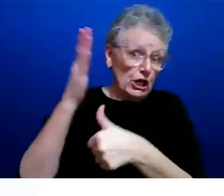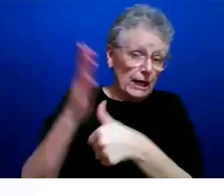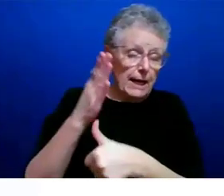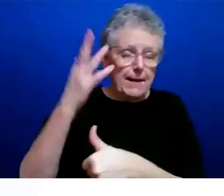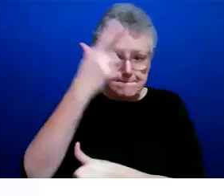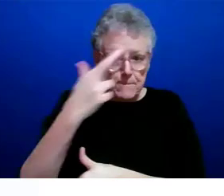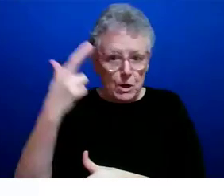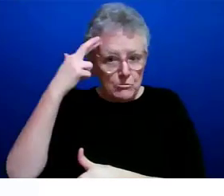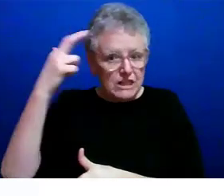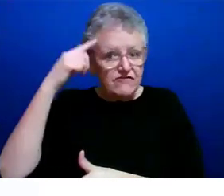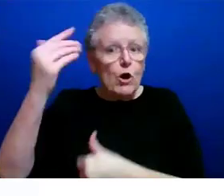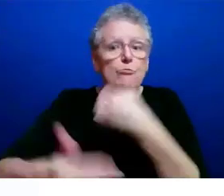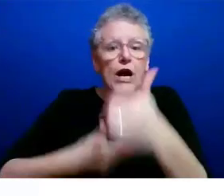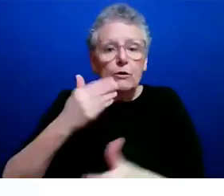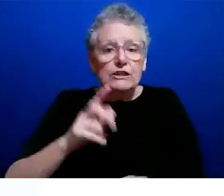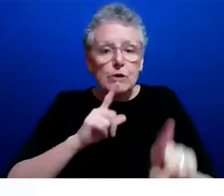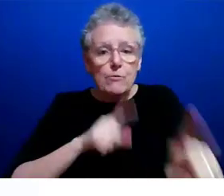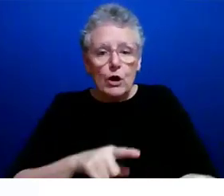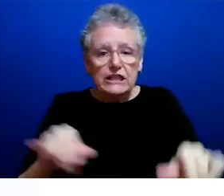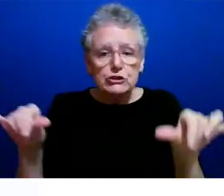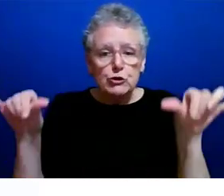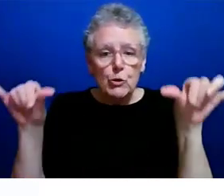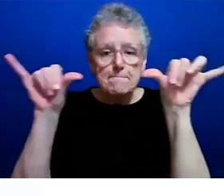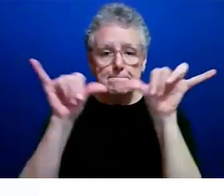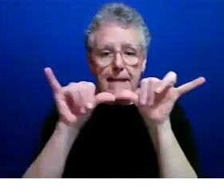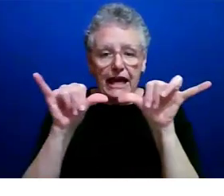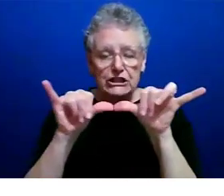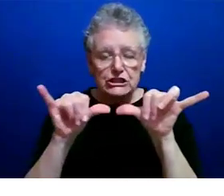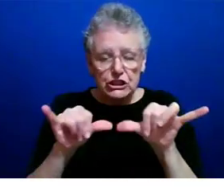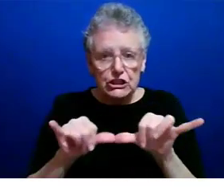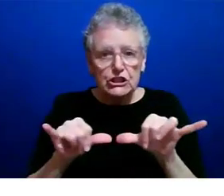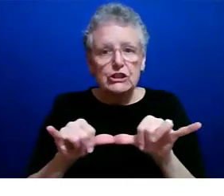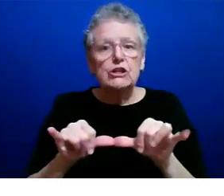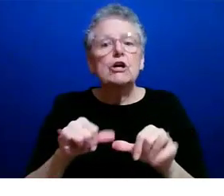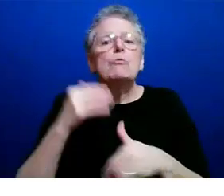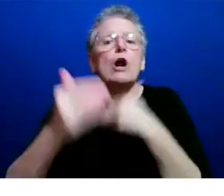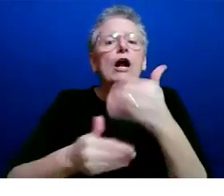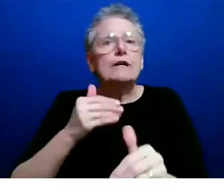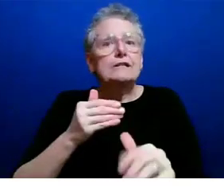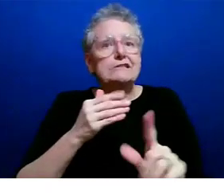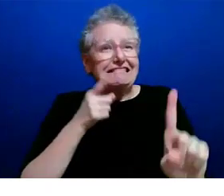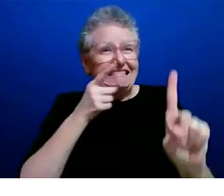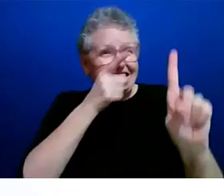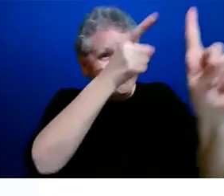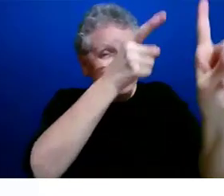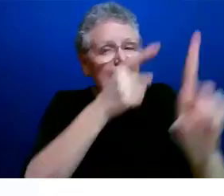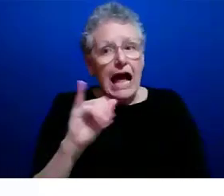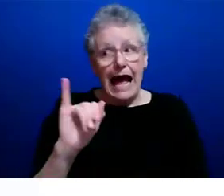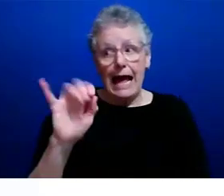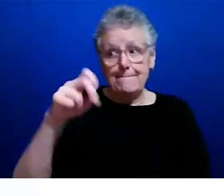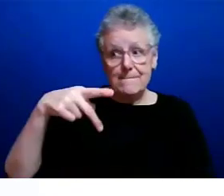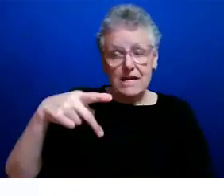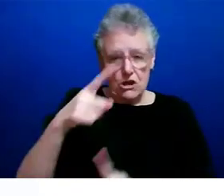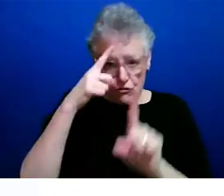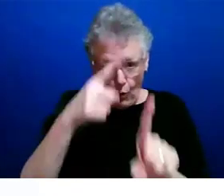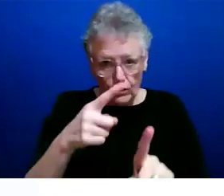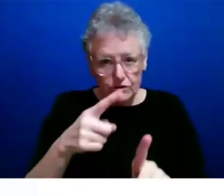is truly to measure progress towards IEP goals. Progress reports should address the key question